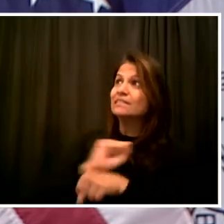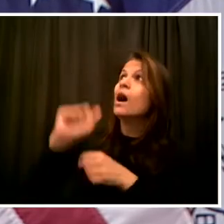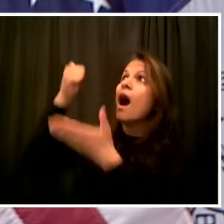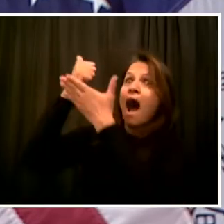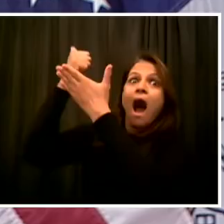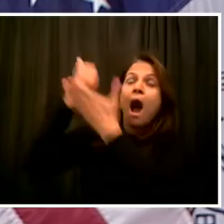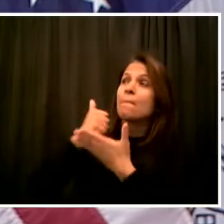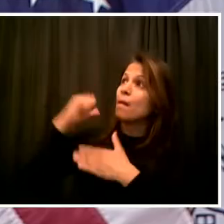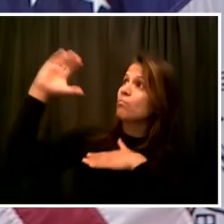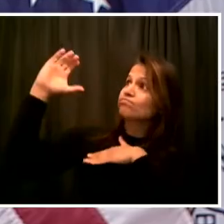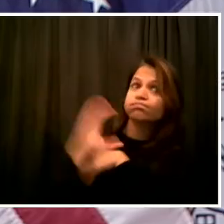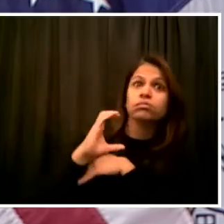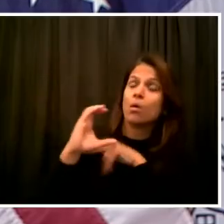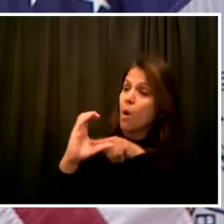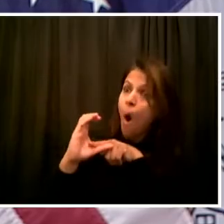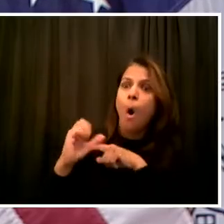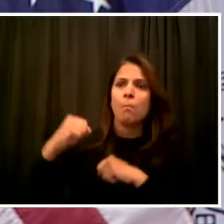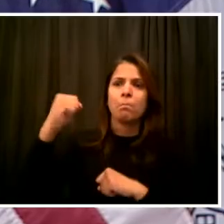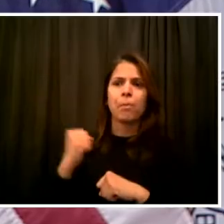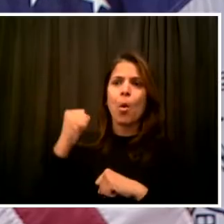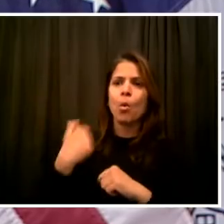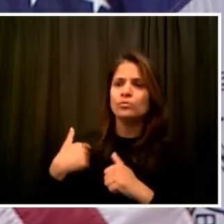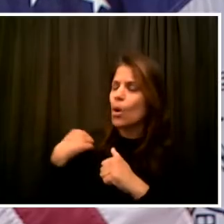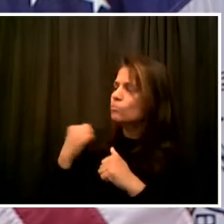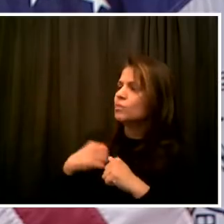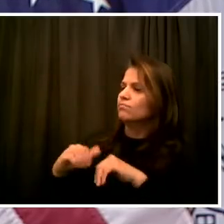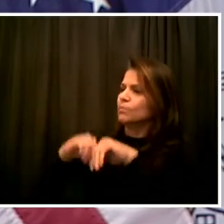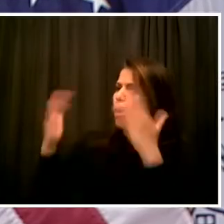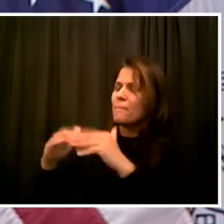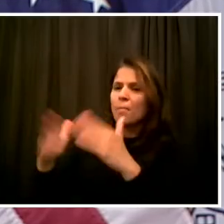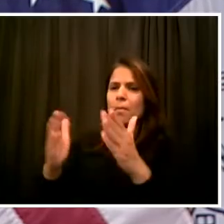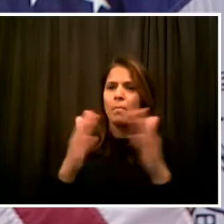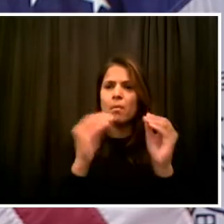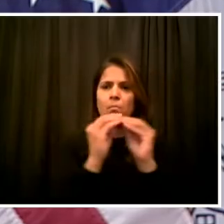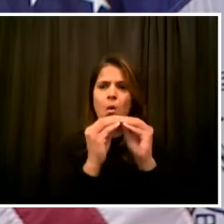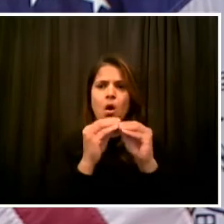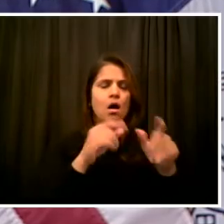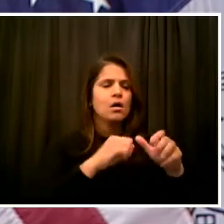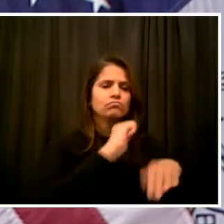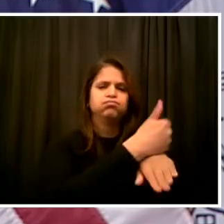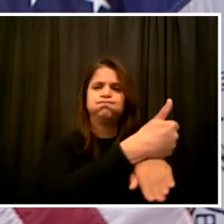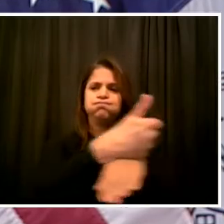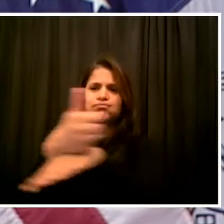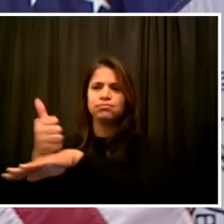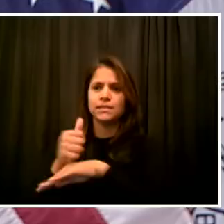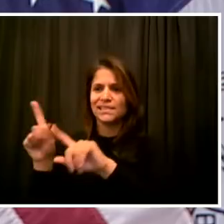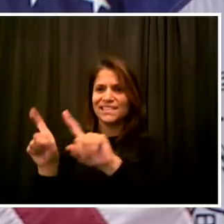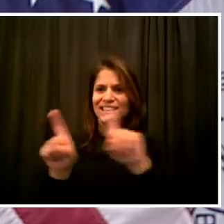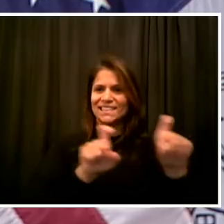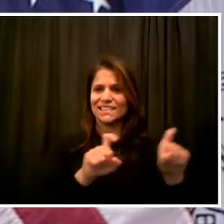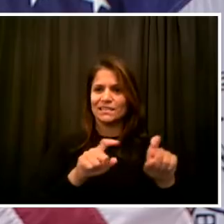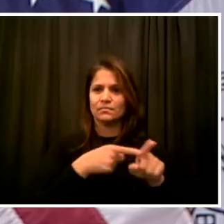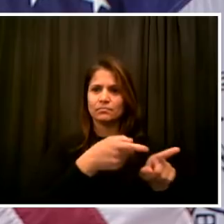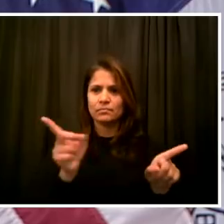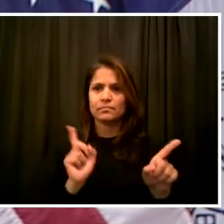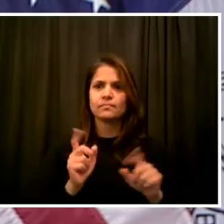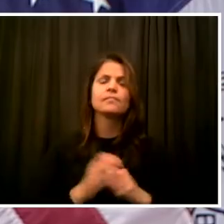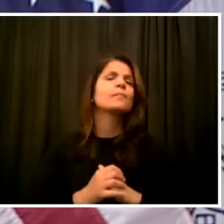ON THE QUESTION OF THE HEALTH DEPARTMENT, ANDREW, LOOK, FROM THE VERY